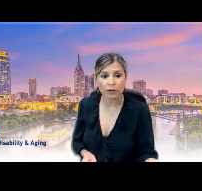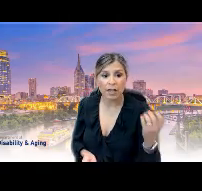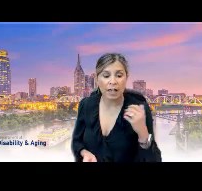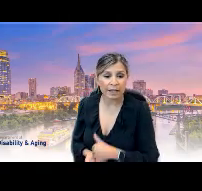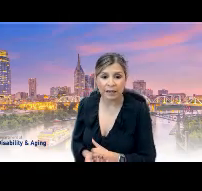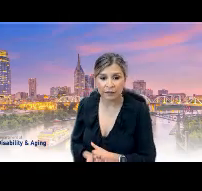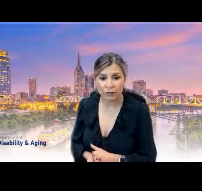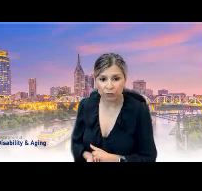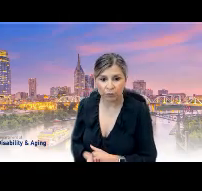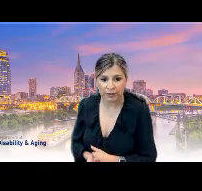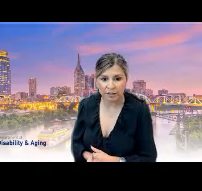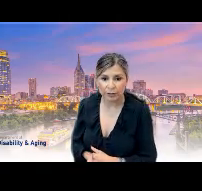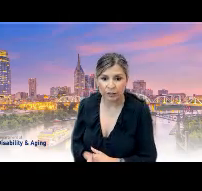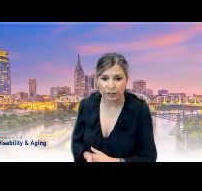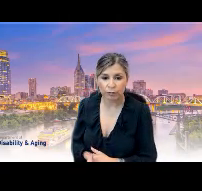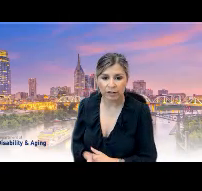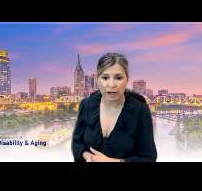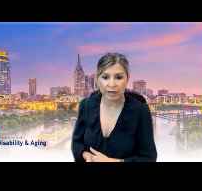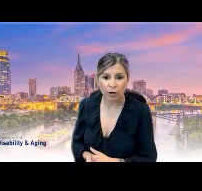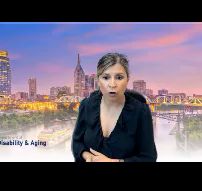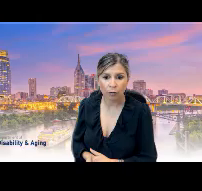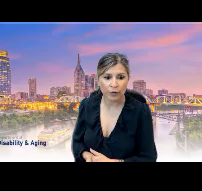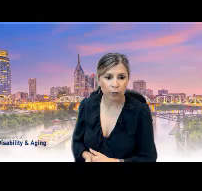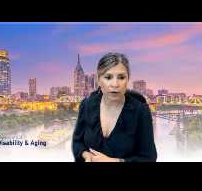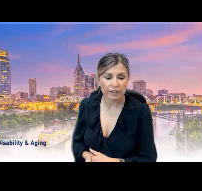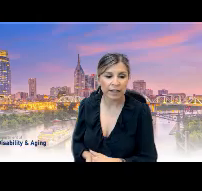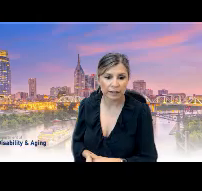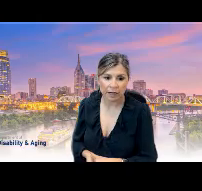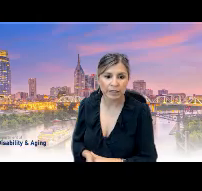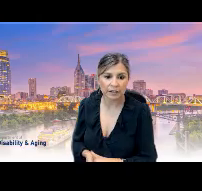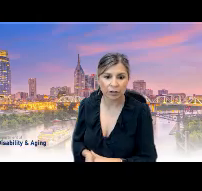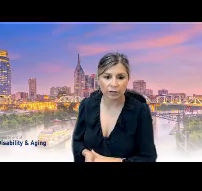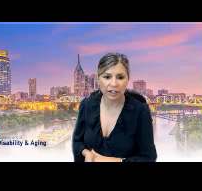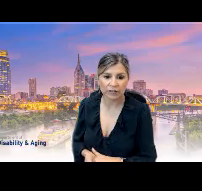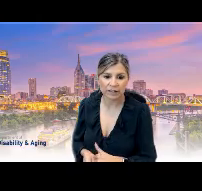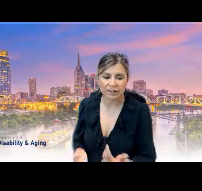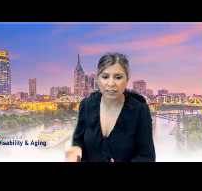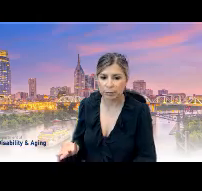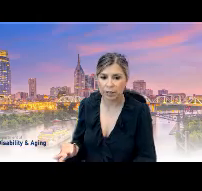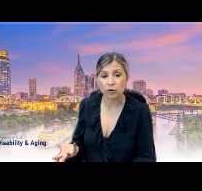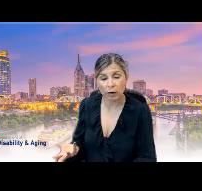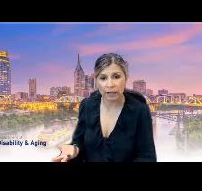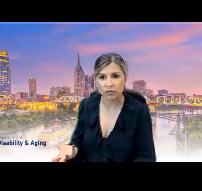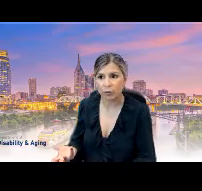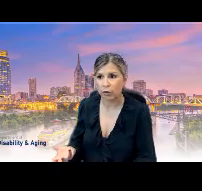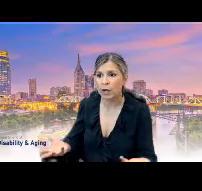and individuals with disabilities who reside in the home with and accompany adults aged 60 plus who are eligible.